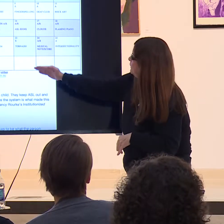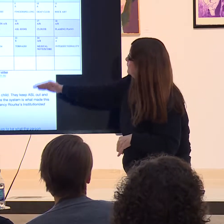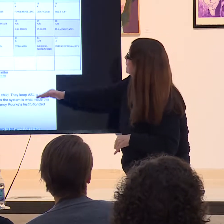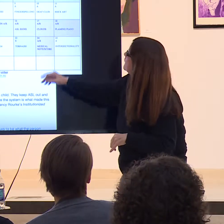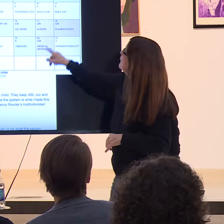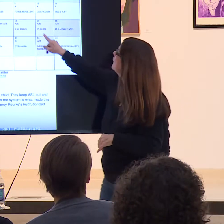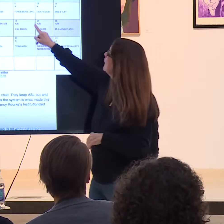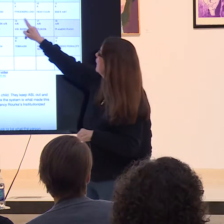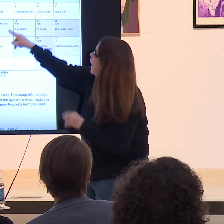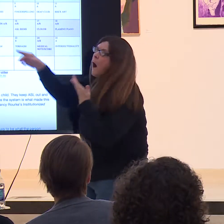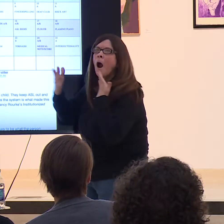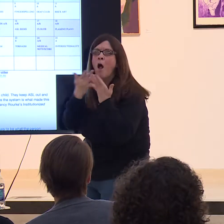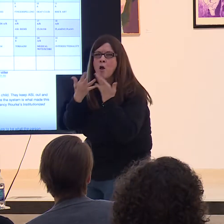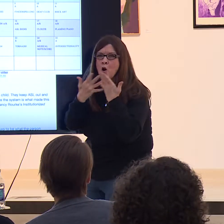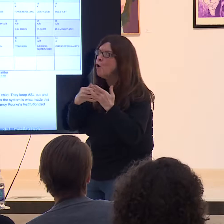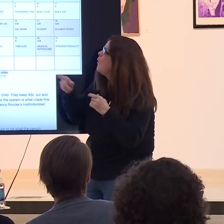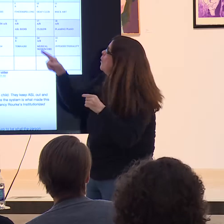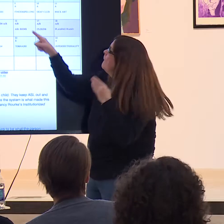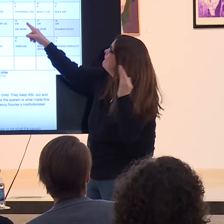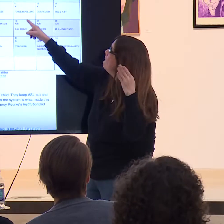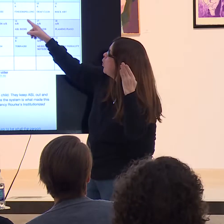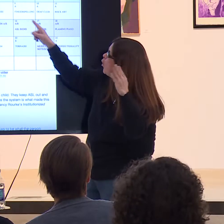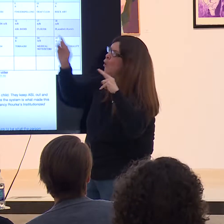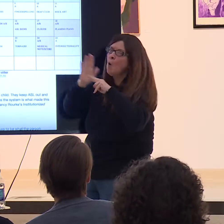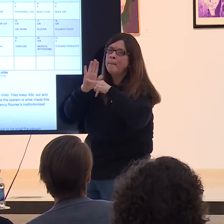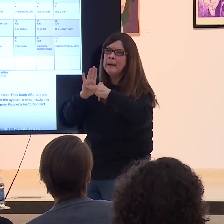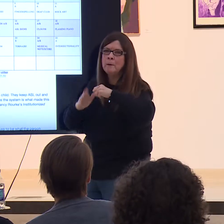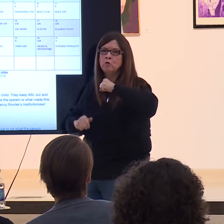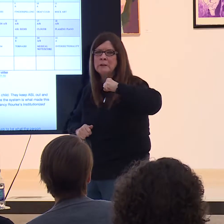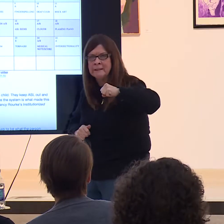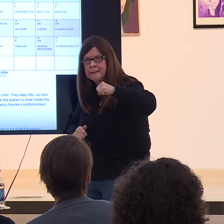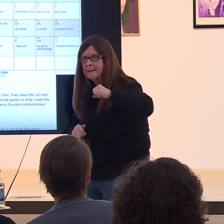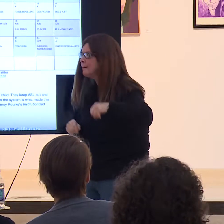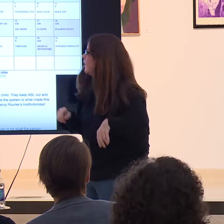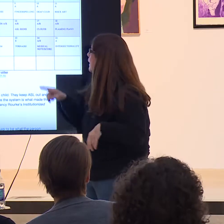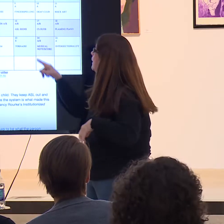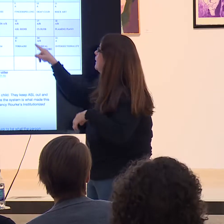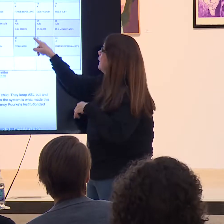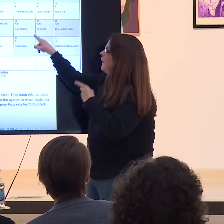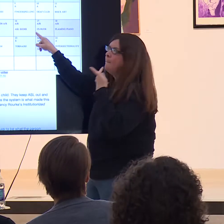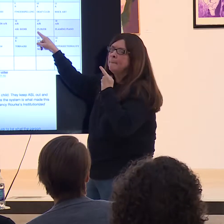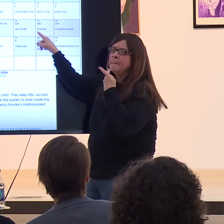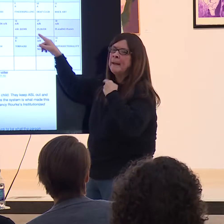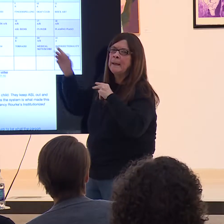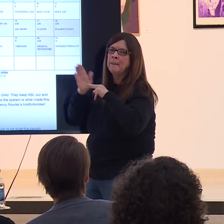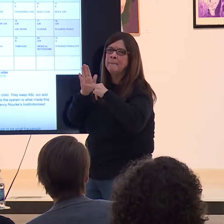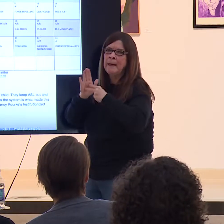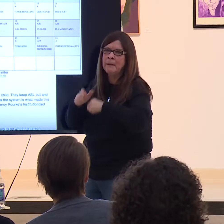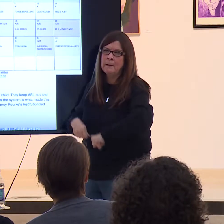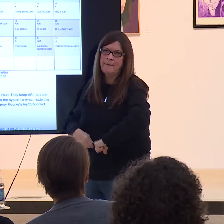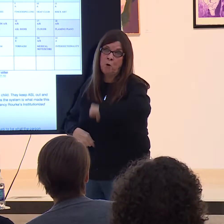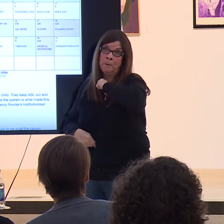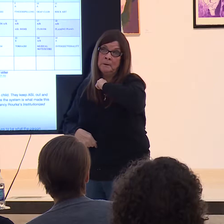and what each motif means. And you'll notice that the calendar is color-coded,